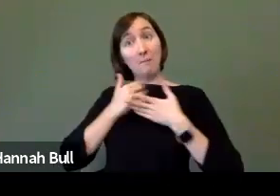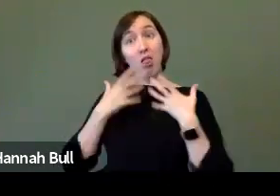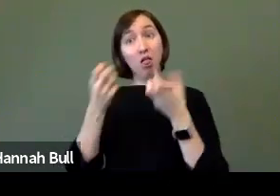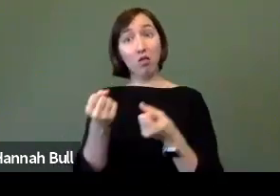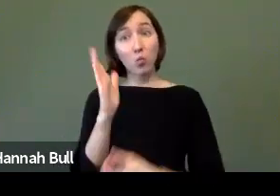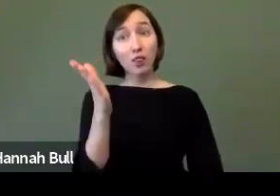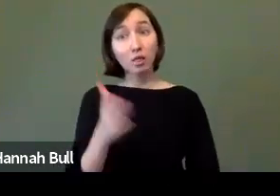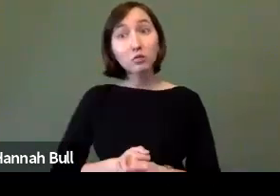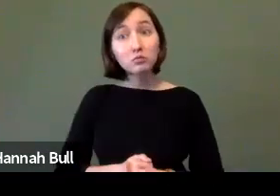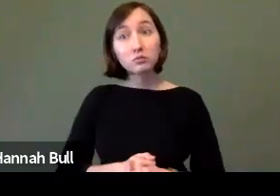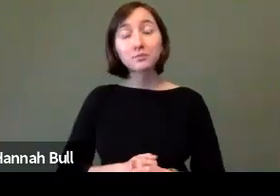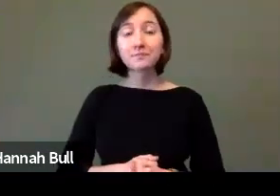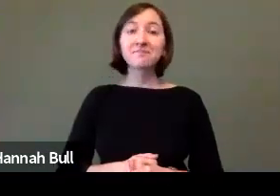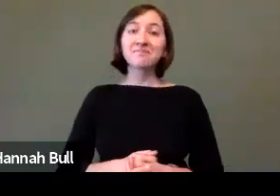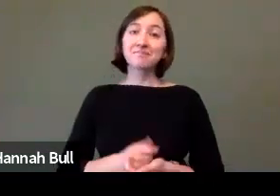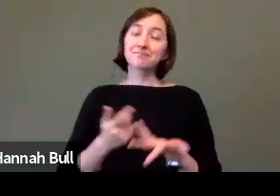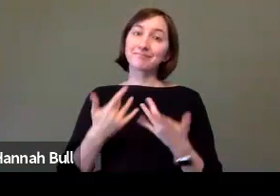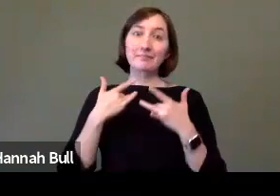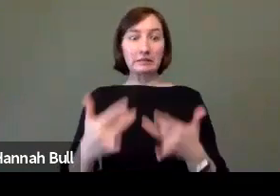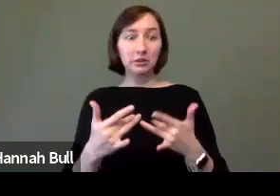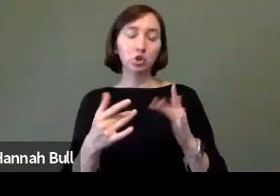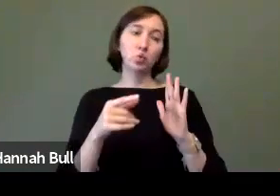Often times there's a negativity bias.